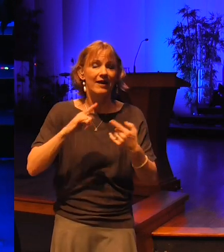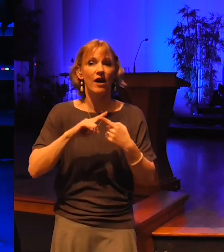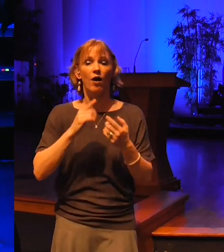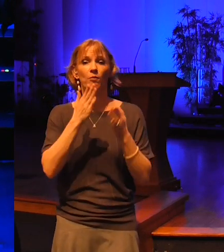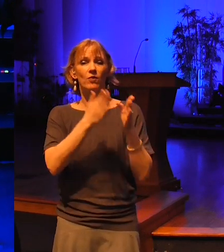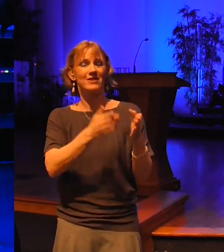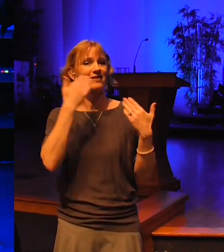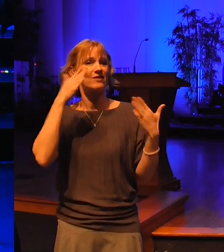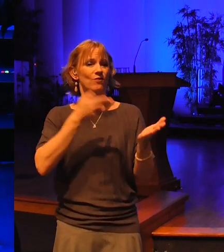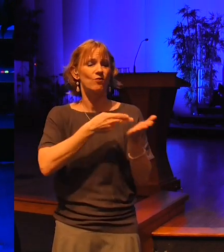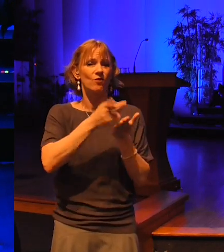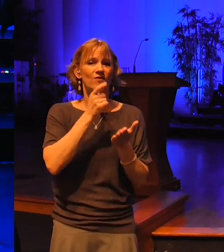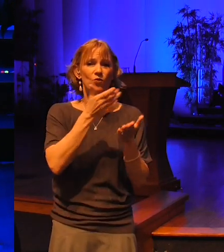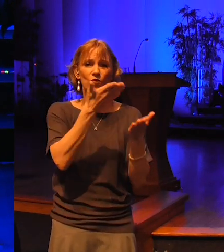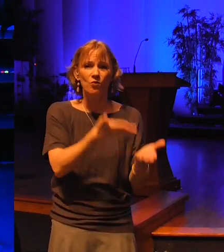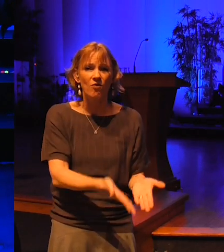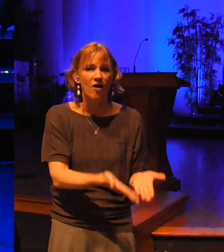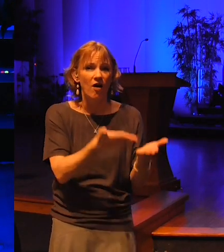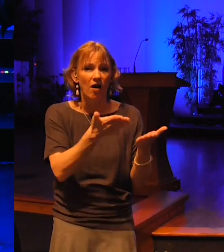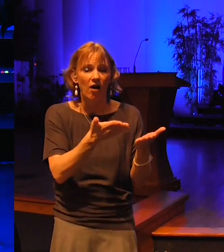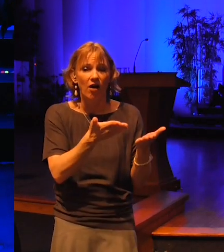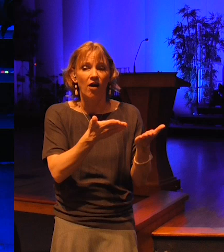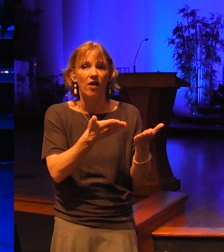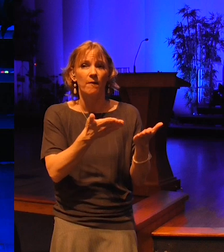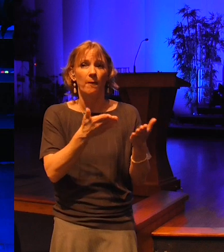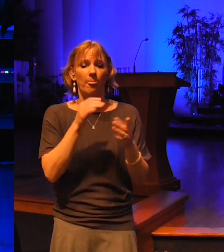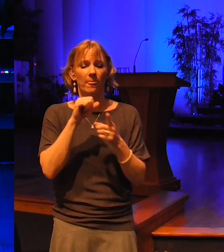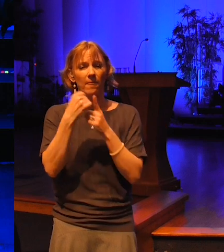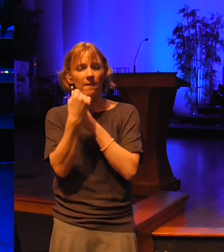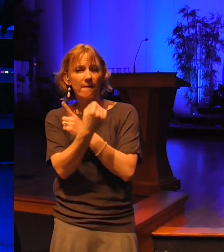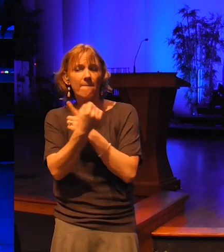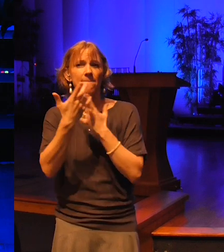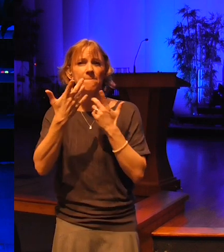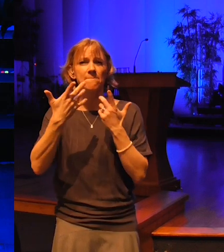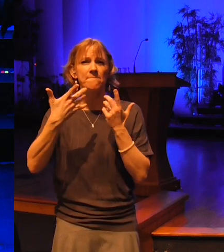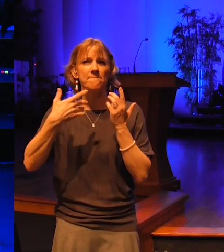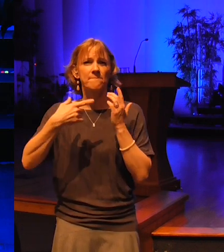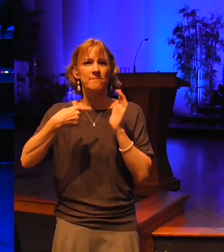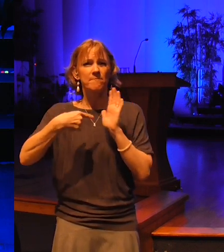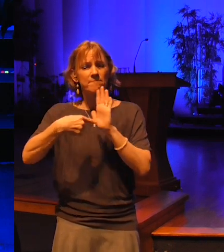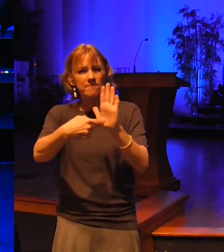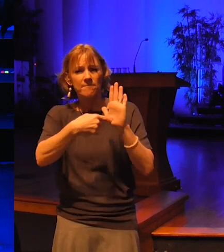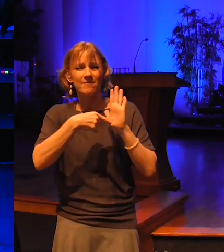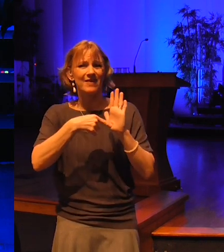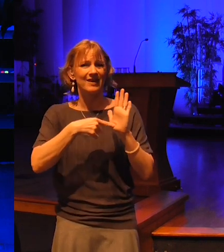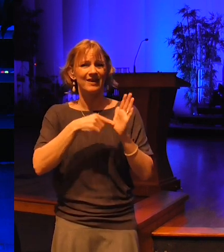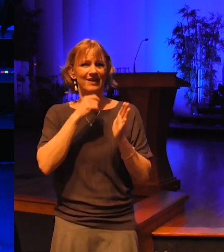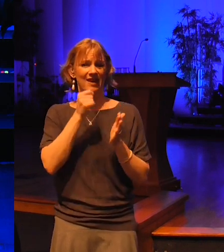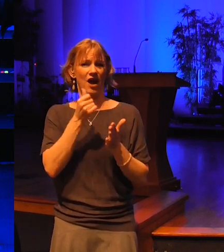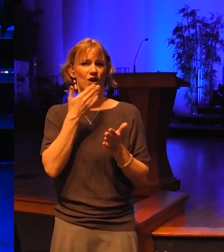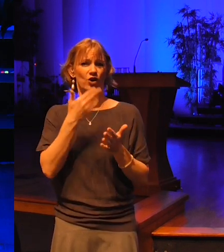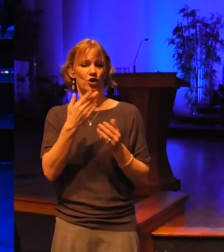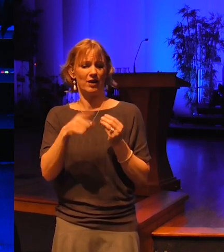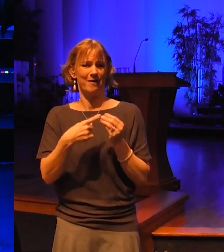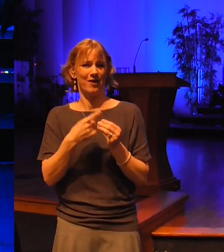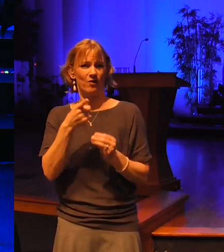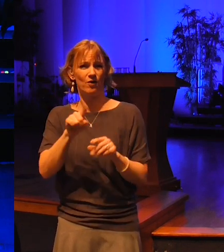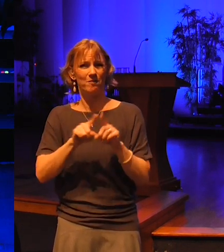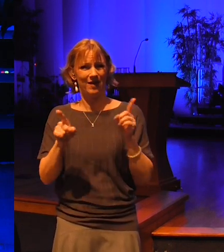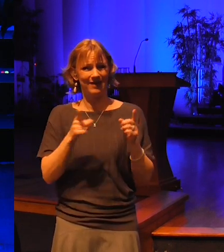you are a circumstance is reflecting uh what's not good about you instead of what is it's then